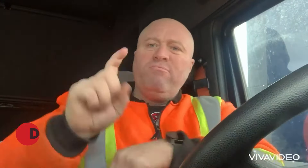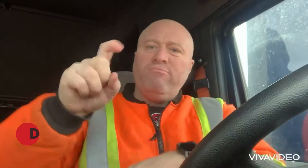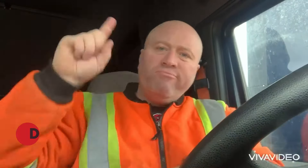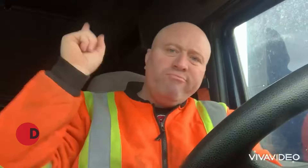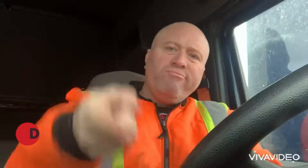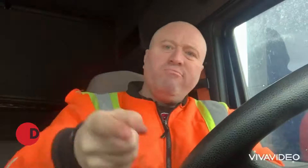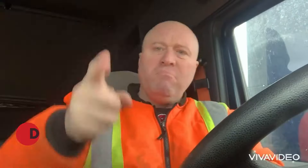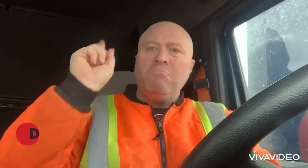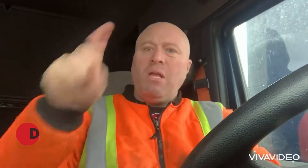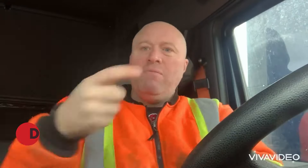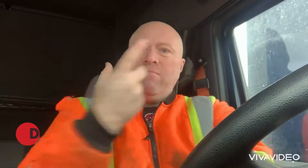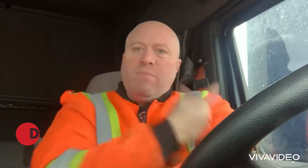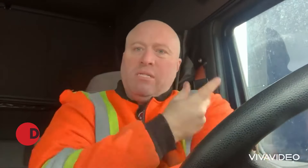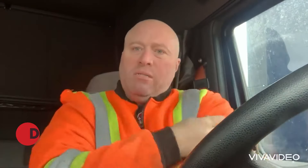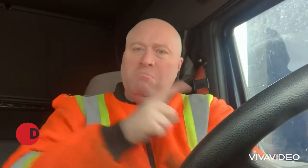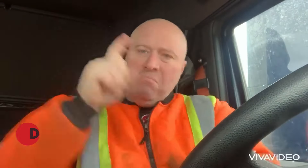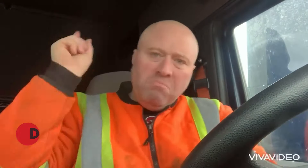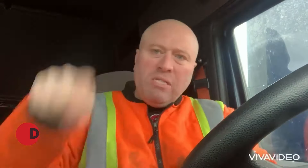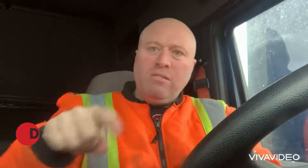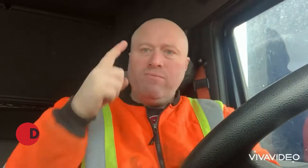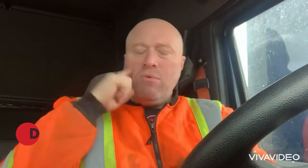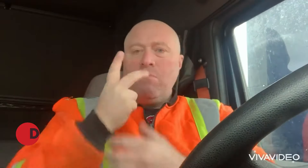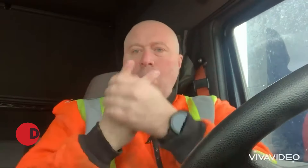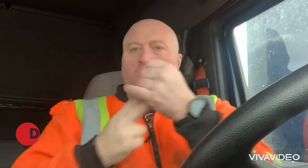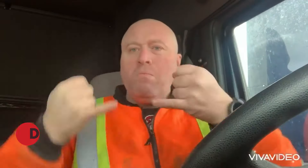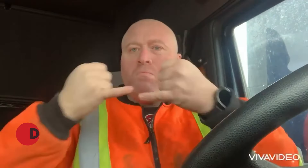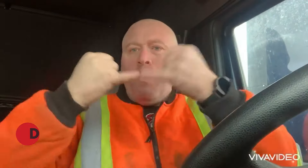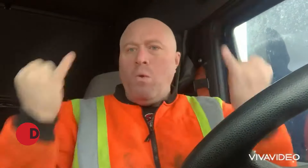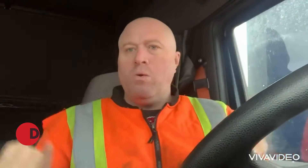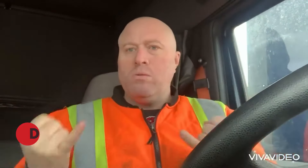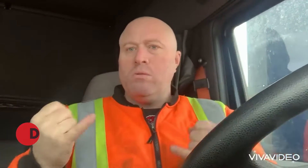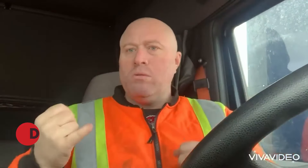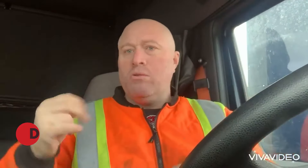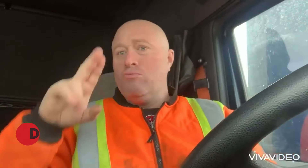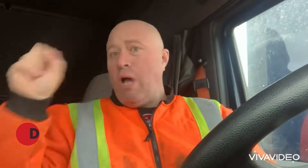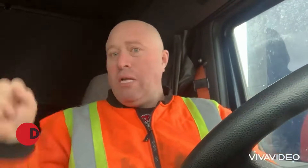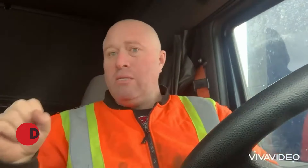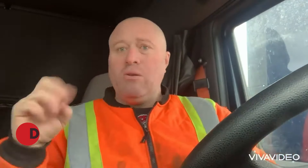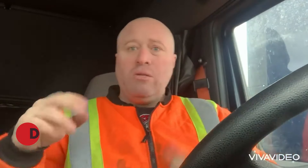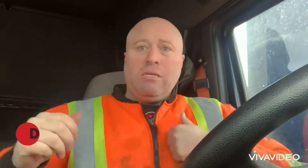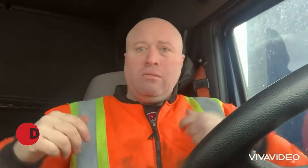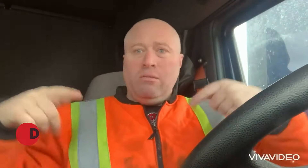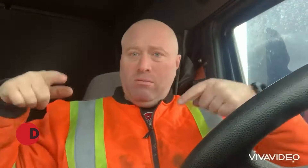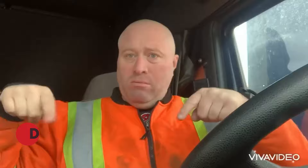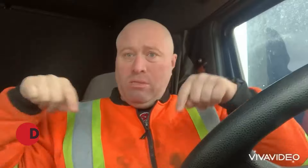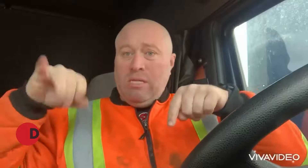able to cross both borders, Canada to the U.S. and the U.S. to Canada.